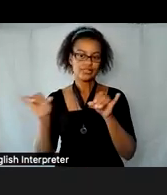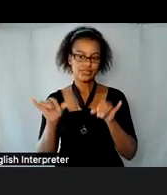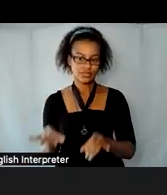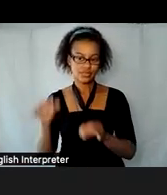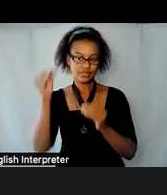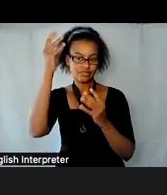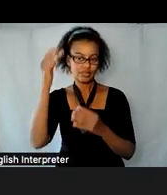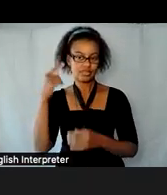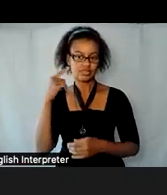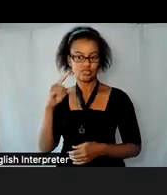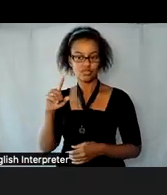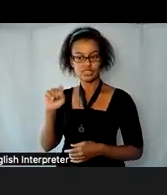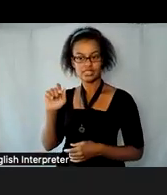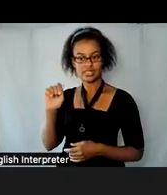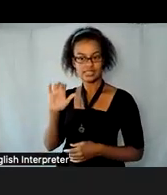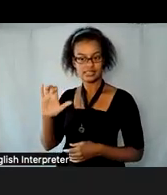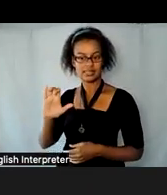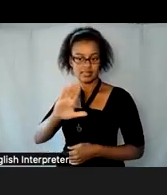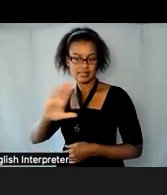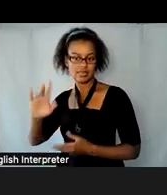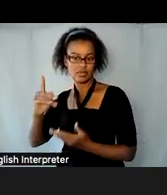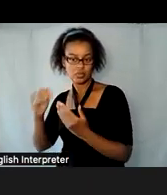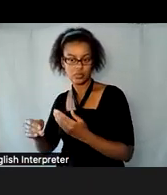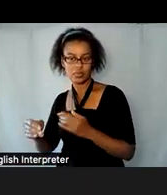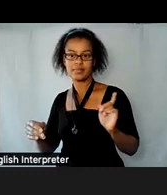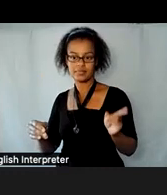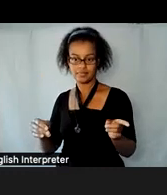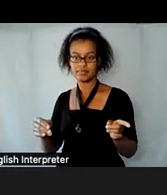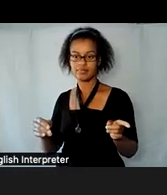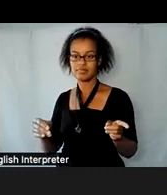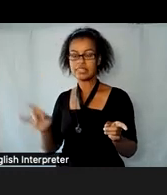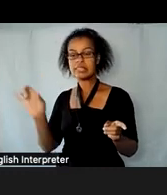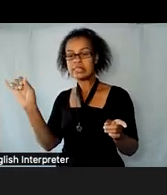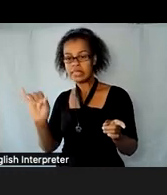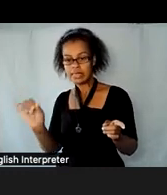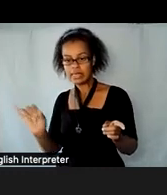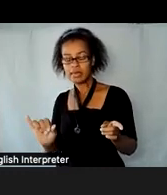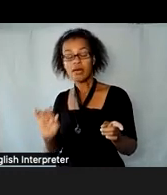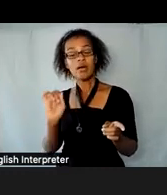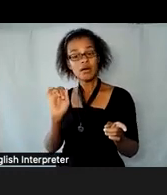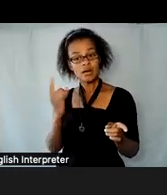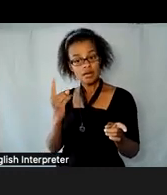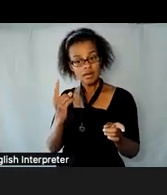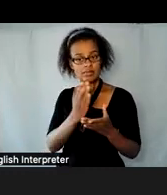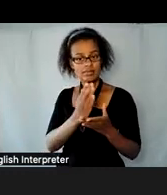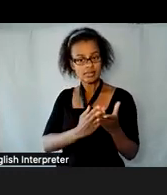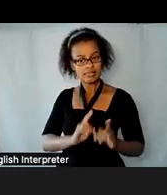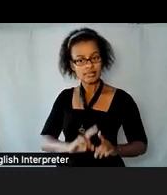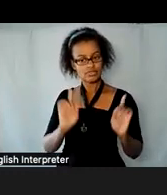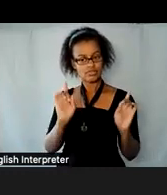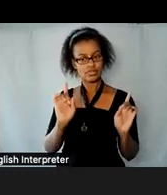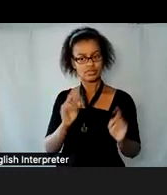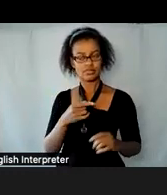And some of it is different because it's a kind of a unique, not kind of It's a unique,